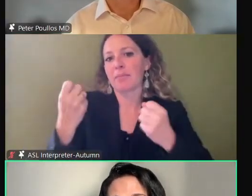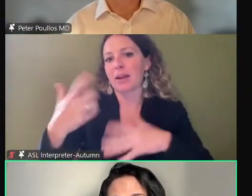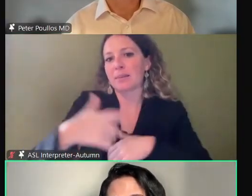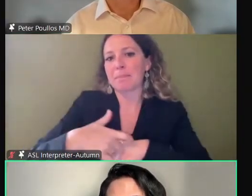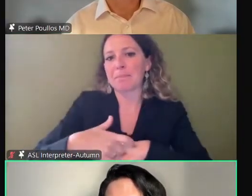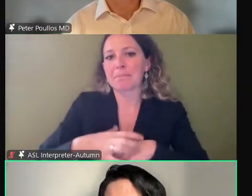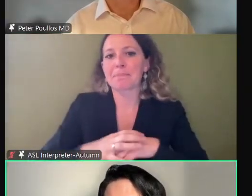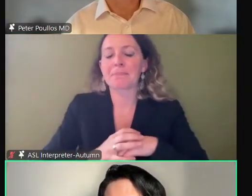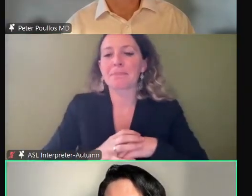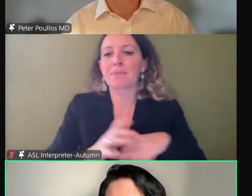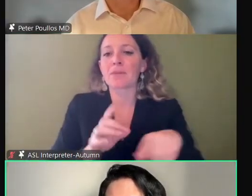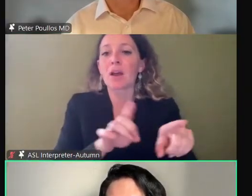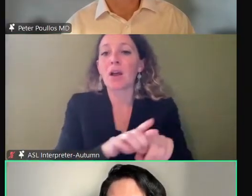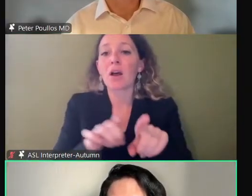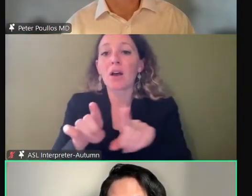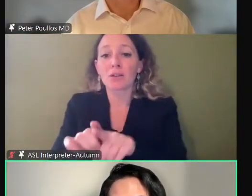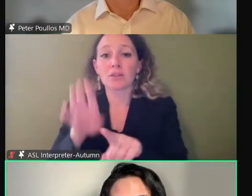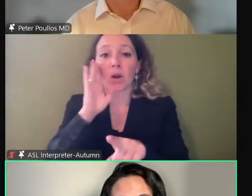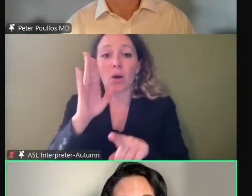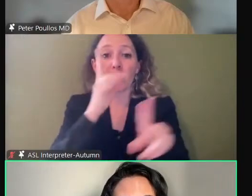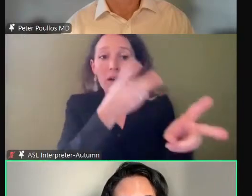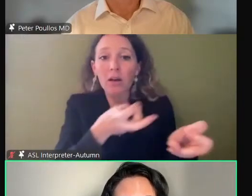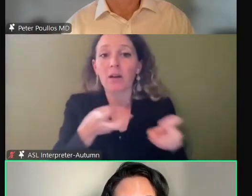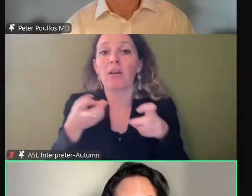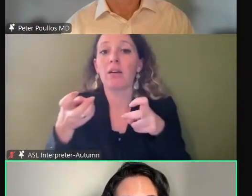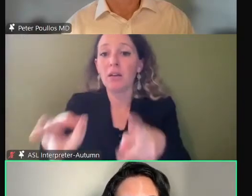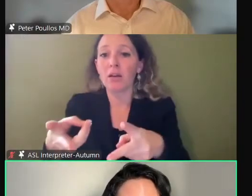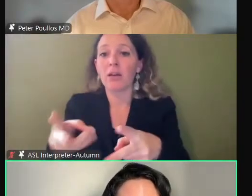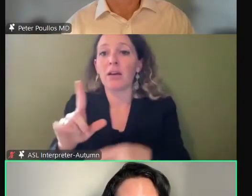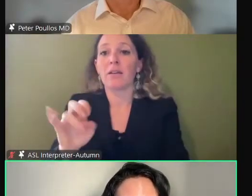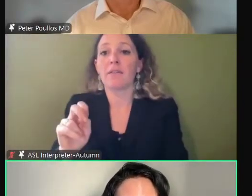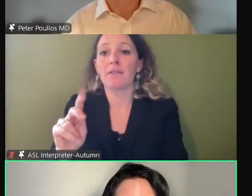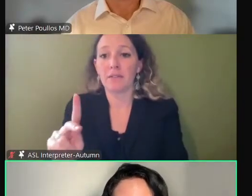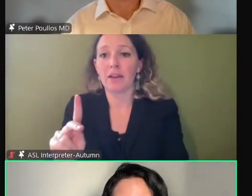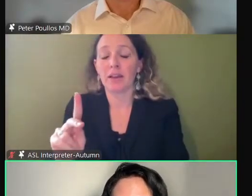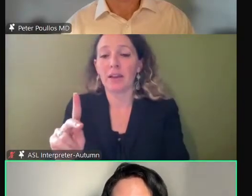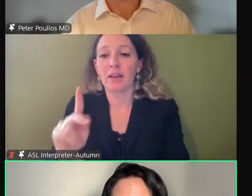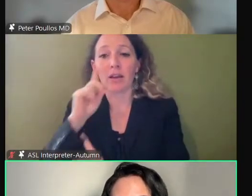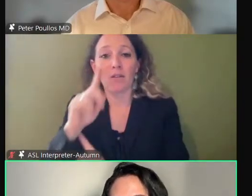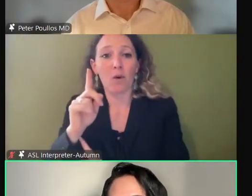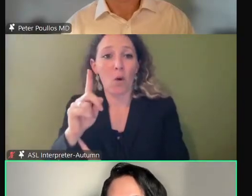putting a survey link into the chat for those people who are interested in getting CME credit.